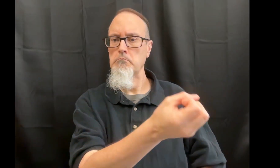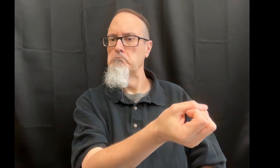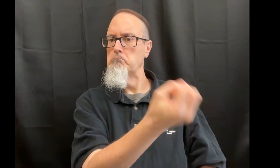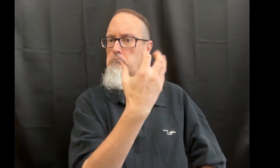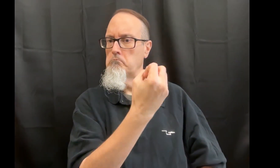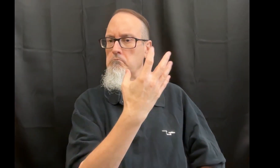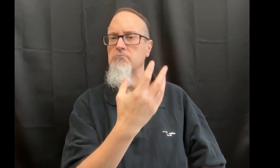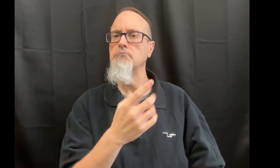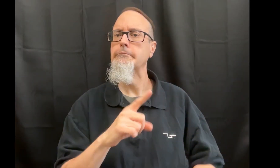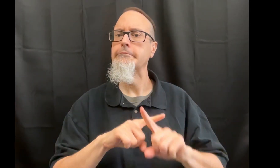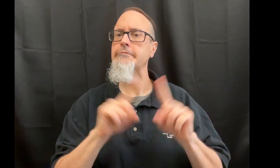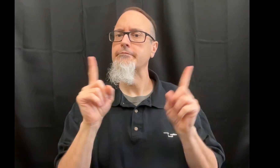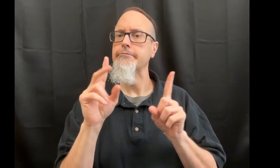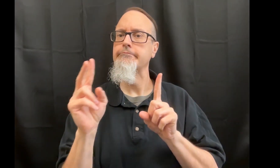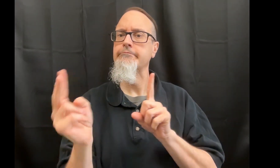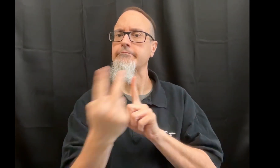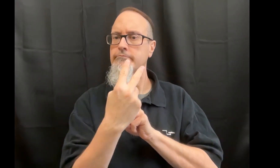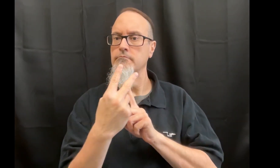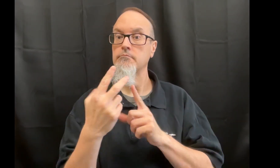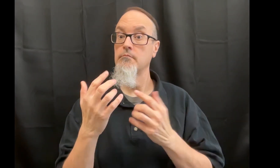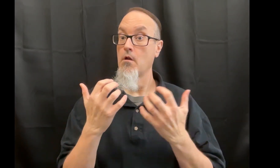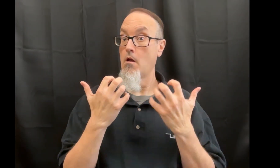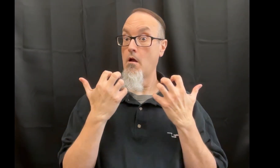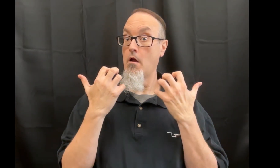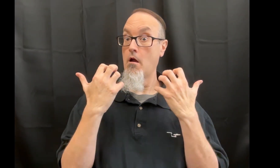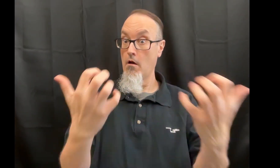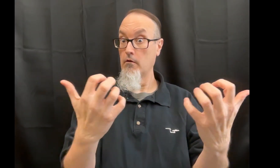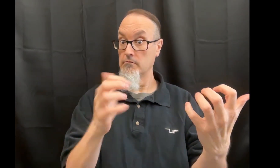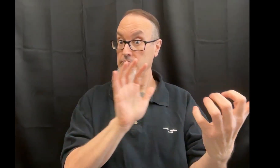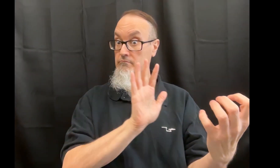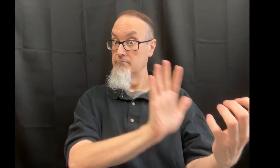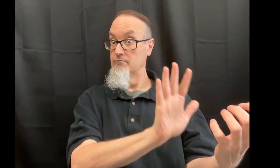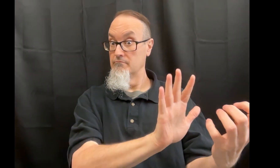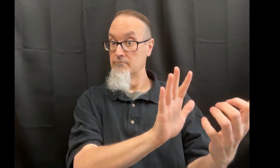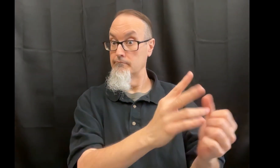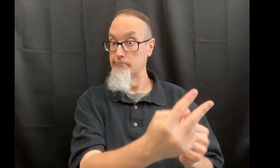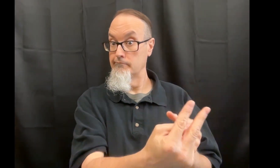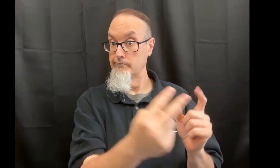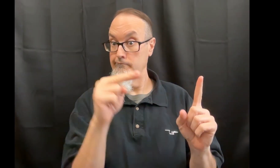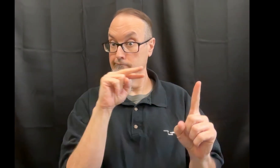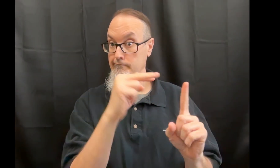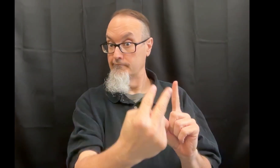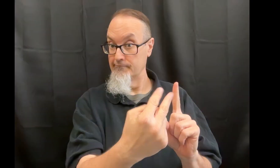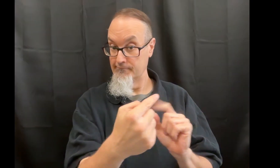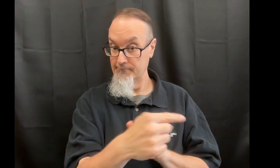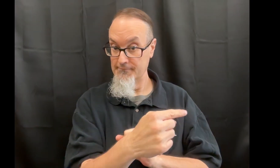The interpreter showed me a different perspective, the audience’s perspective.